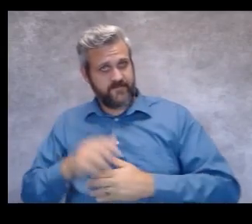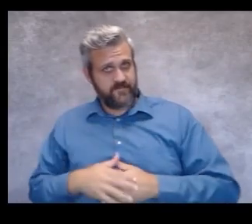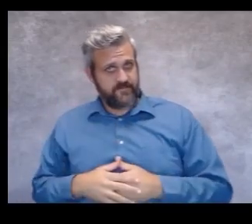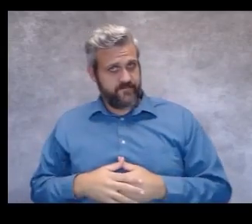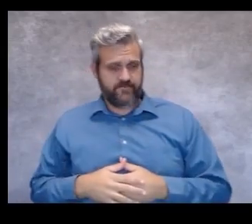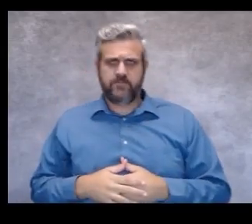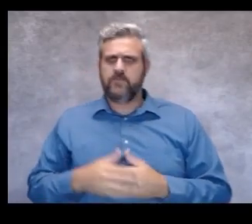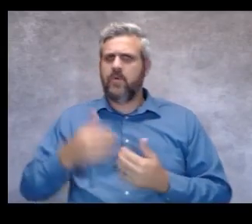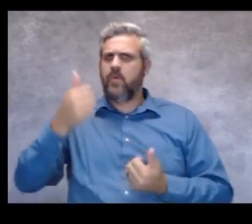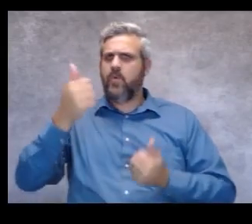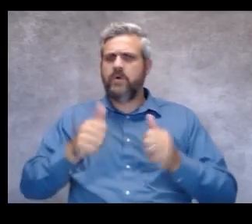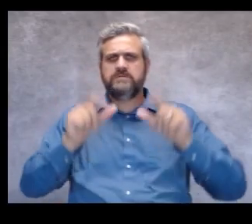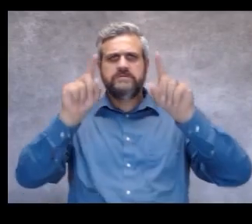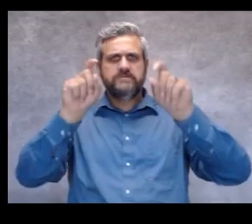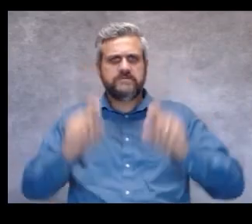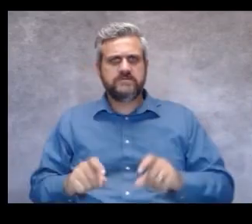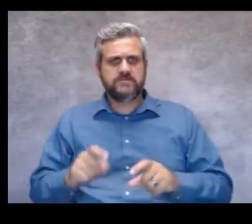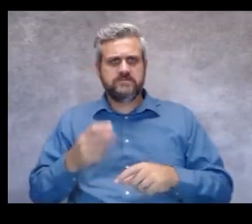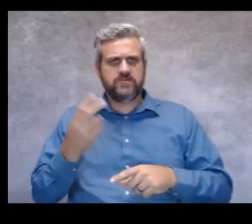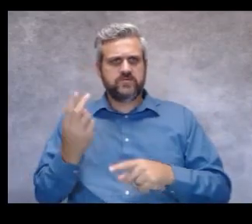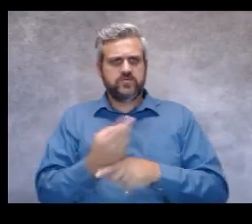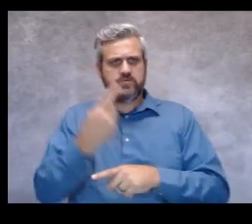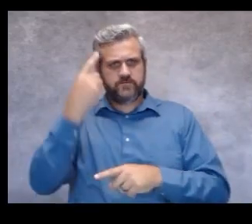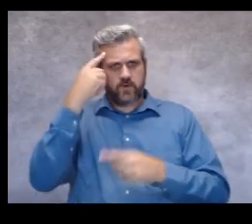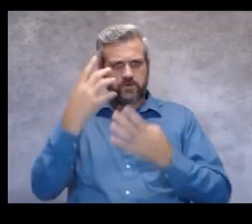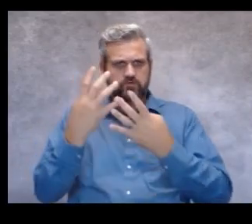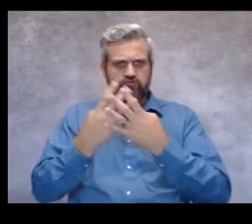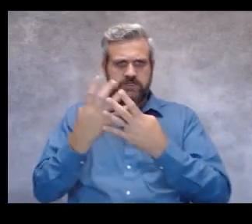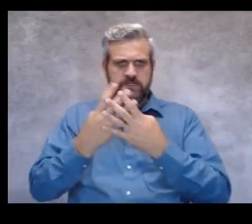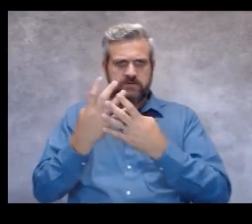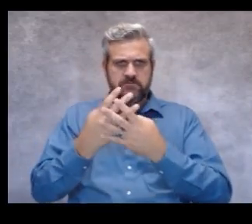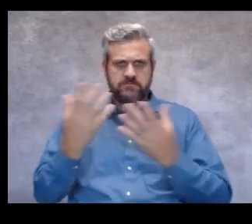Which assessments does the district have for screening?